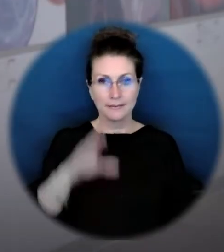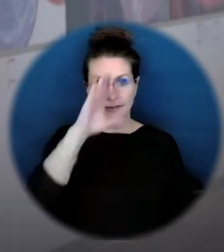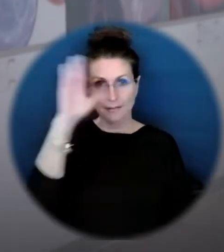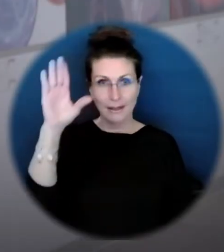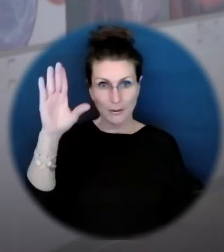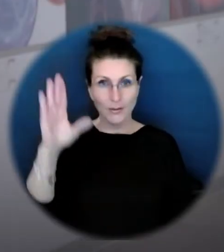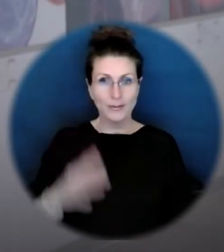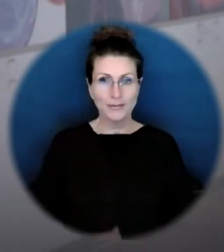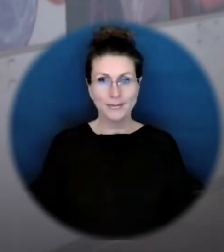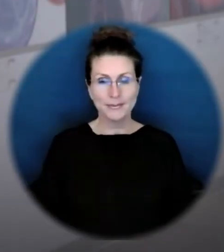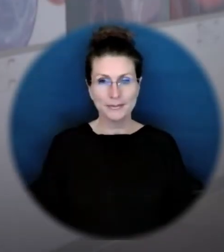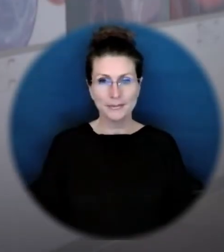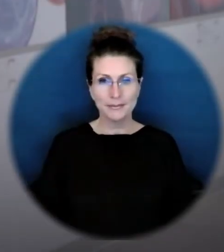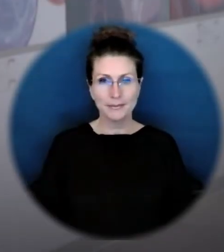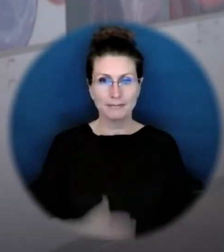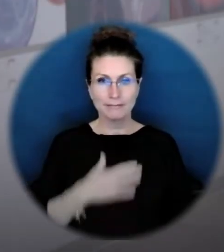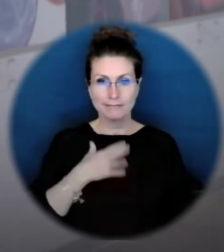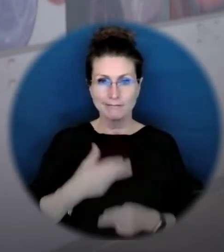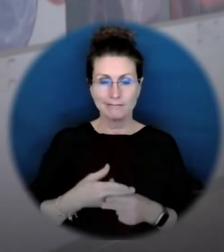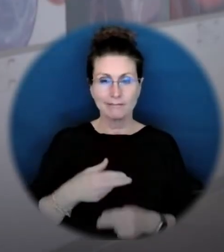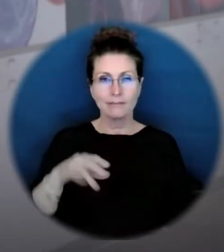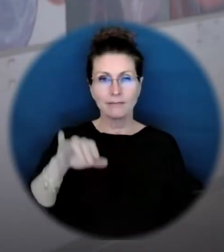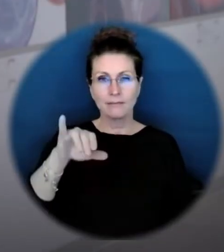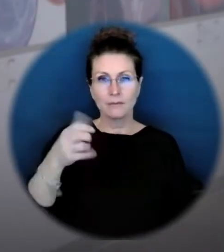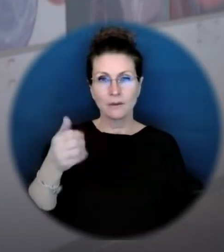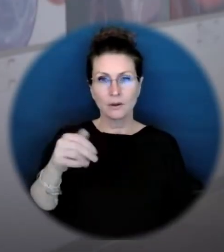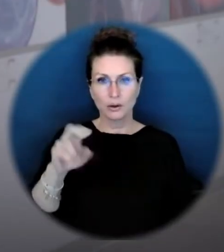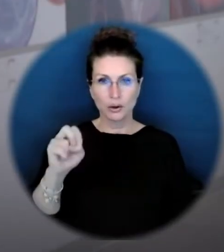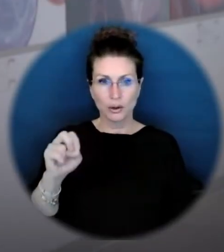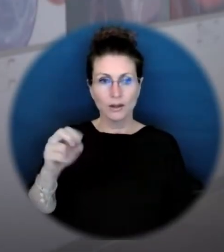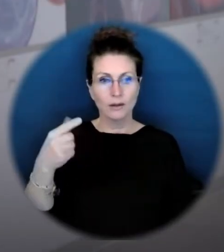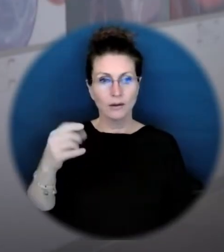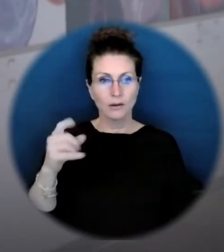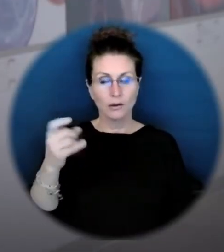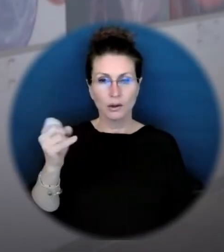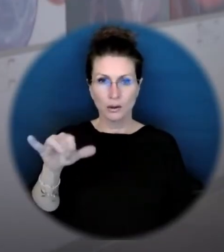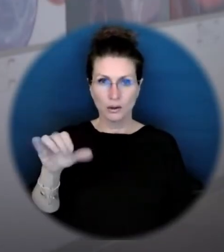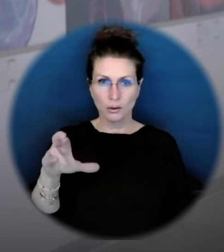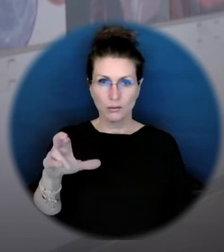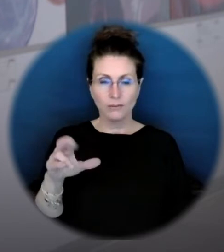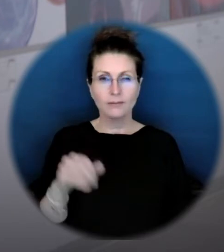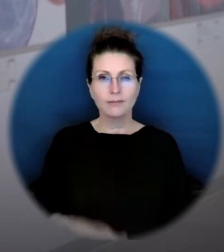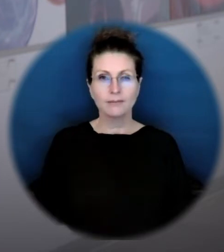Hello everyone. I'm Jane Goodyer, Dean of the Lassonde School of Engineering.